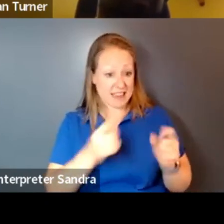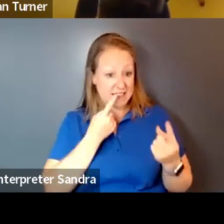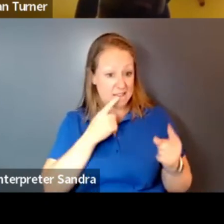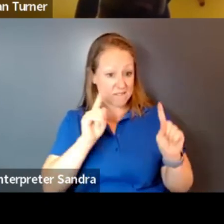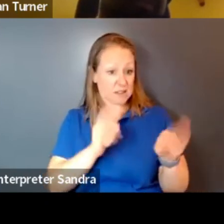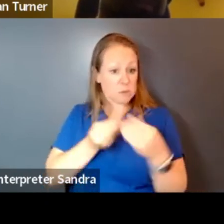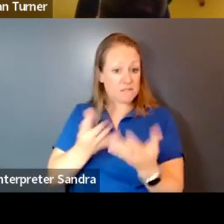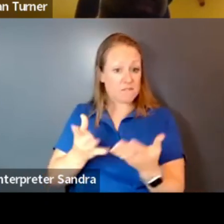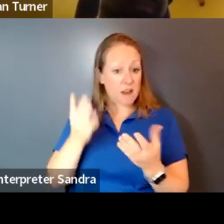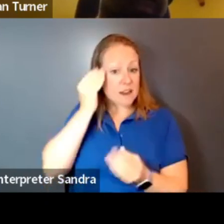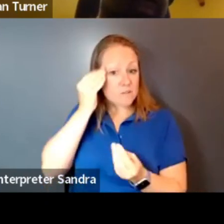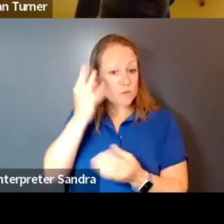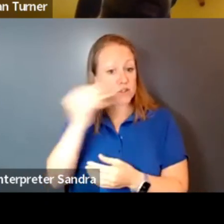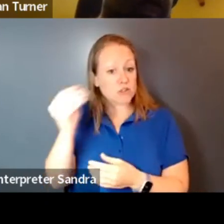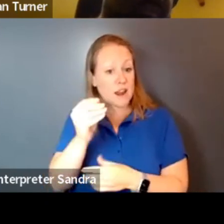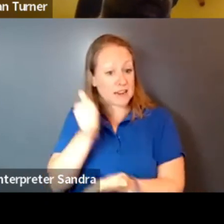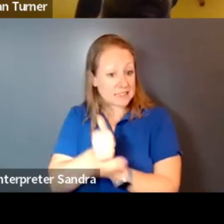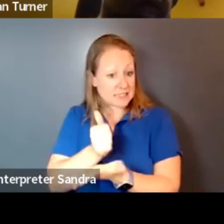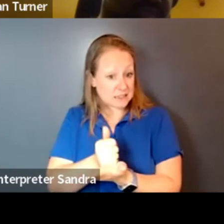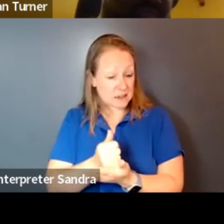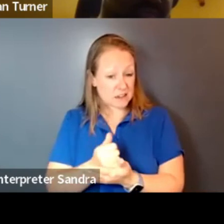and assistance? Do they have the time to be able to perform an